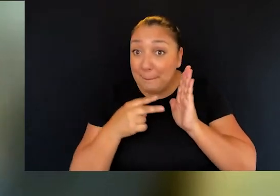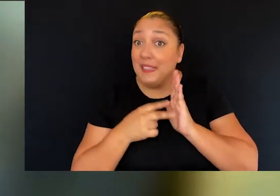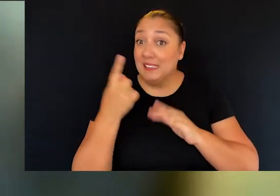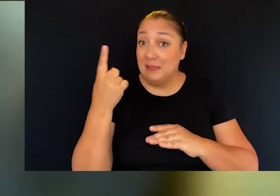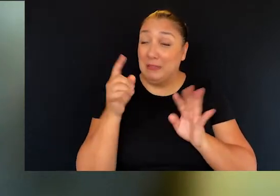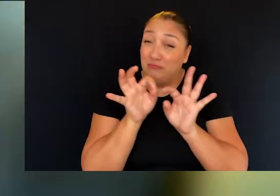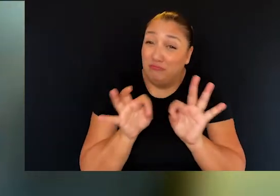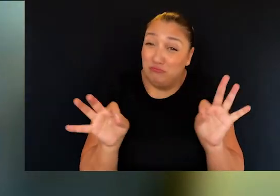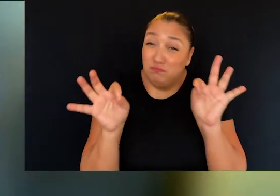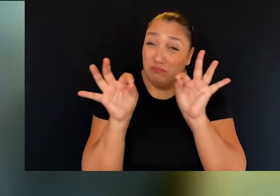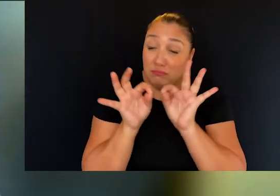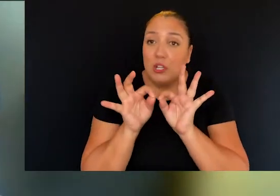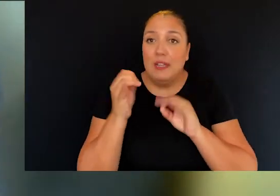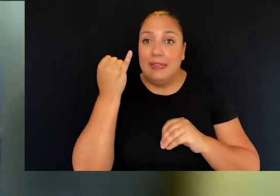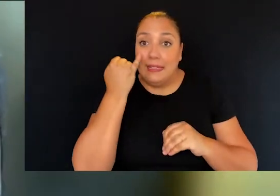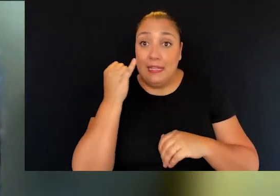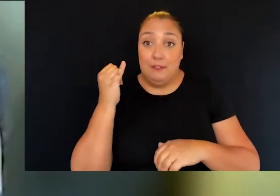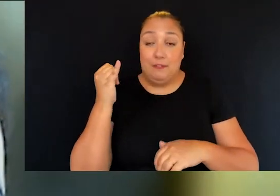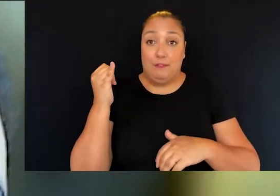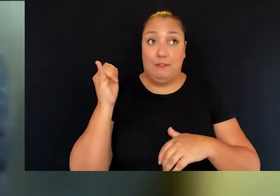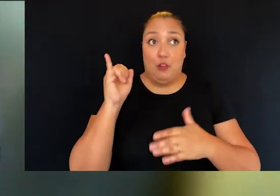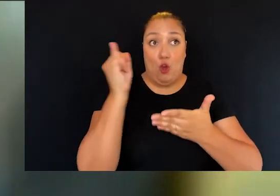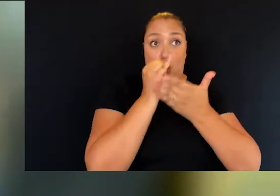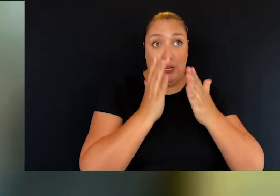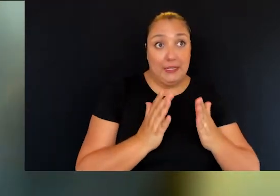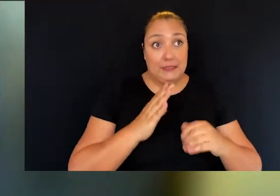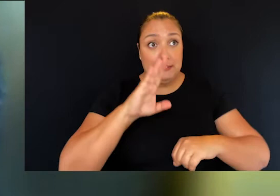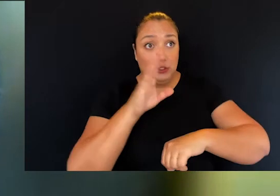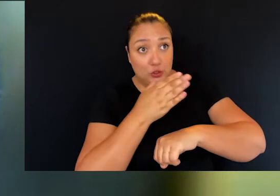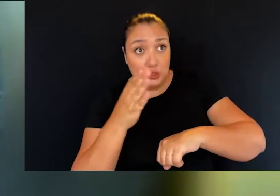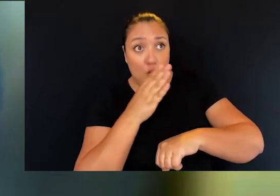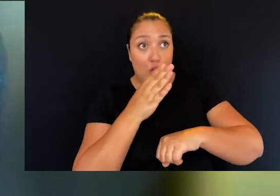of that, of that caliber, of that level of popularity,